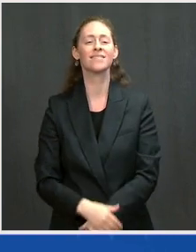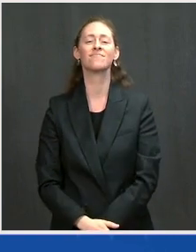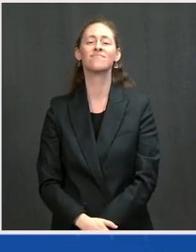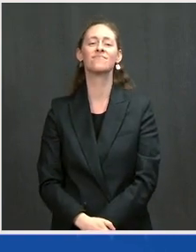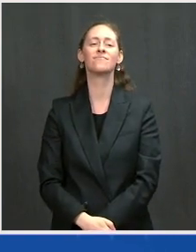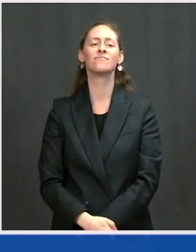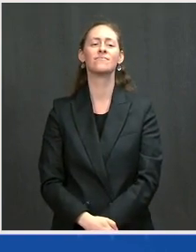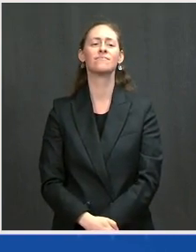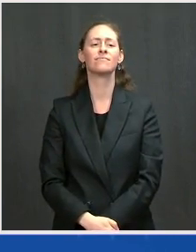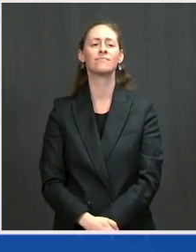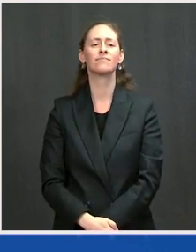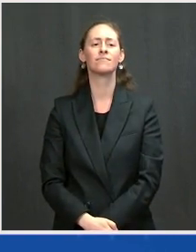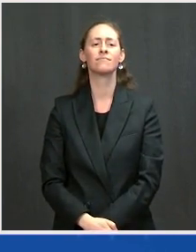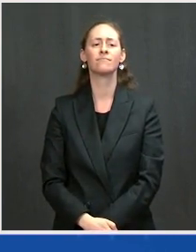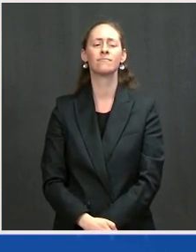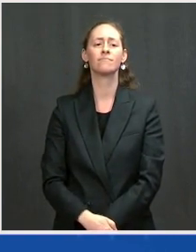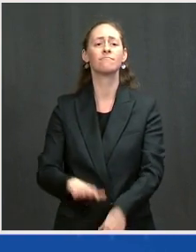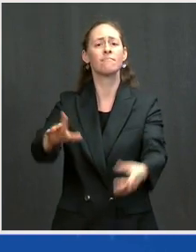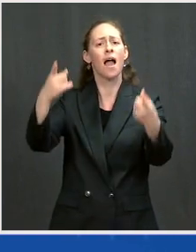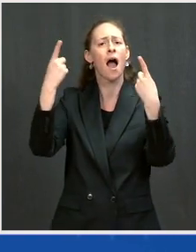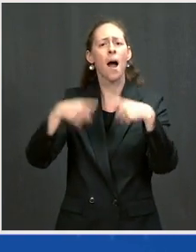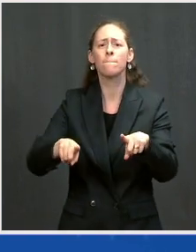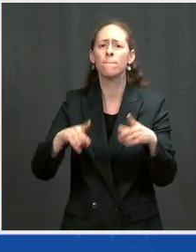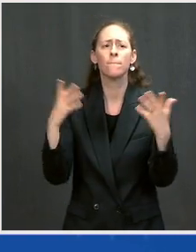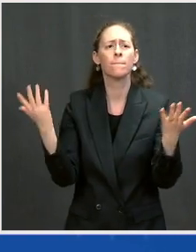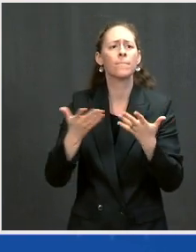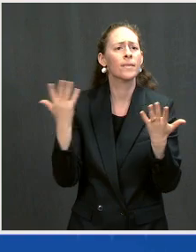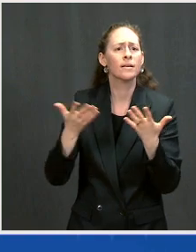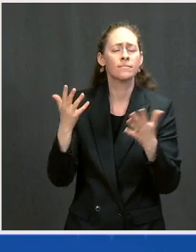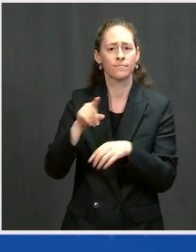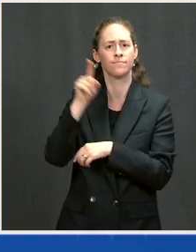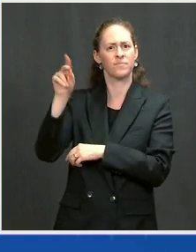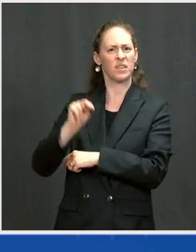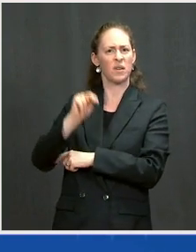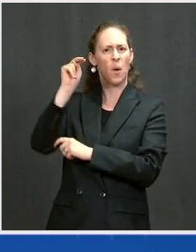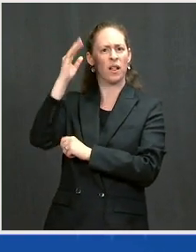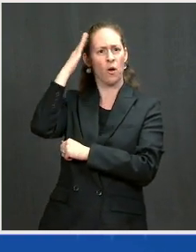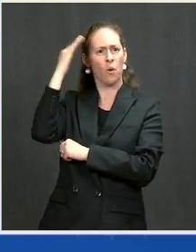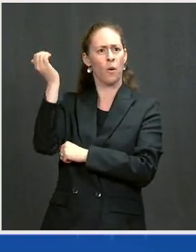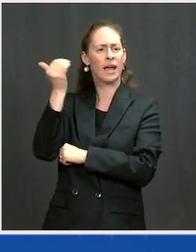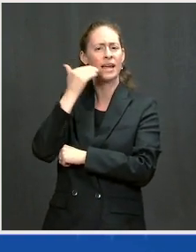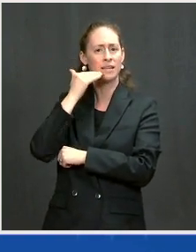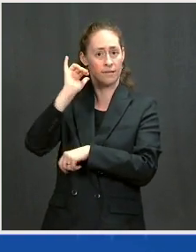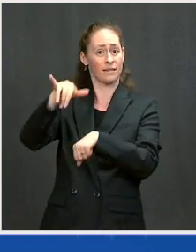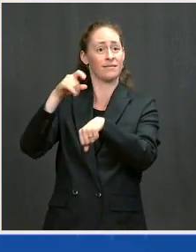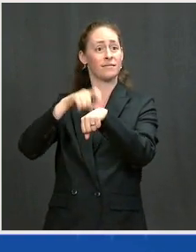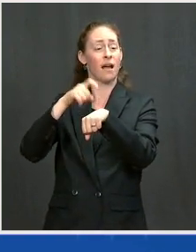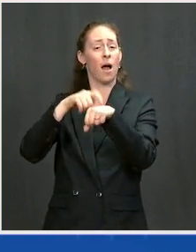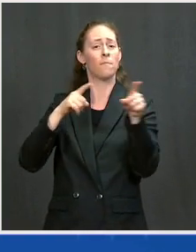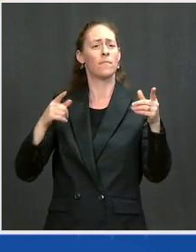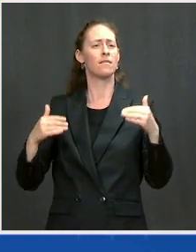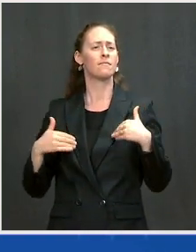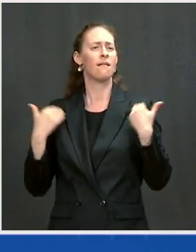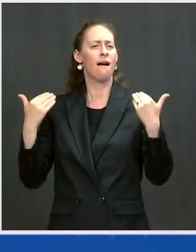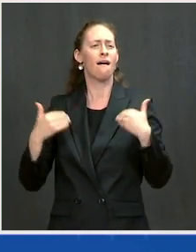a young first lieutenant bravely, out of West Point and barely out of West Point, acted with bravery